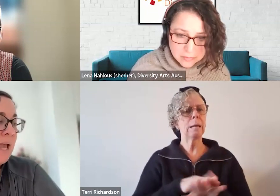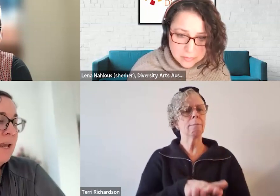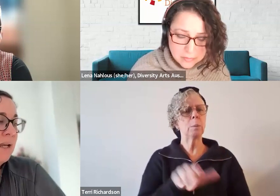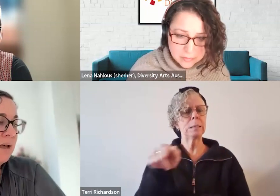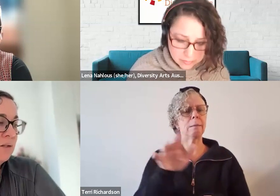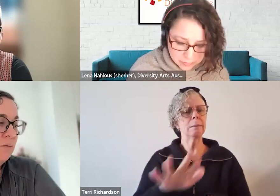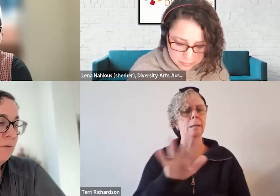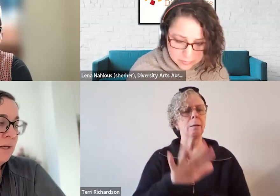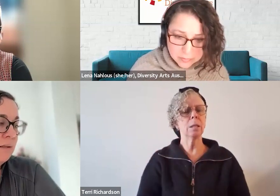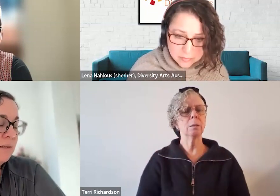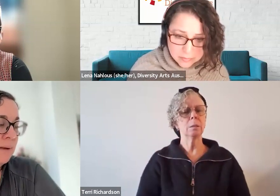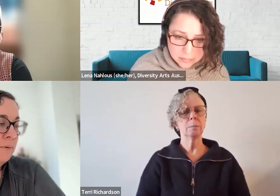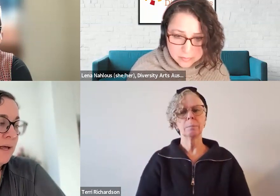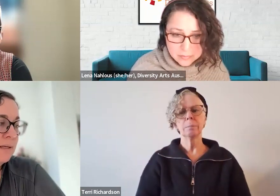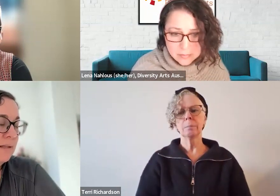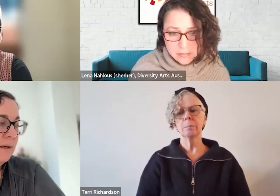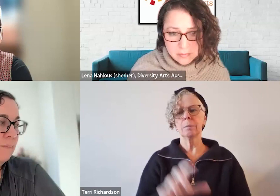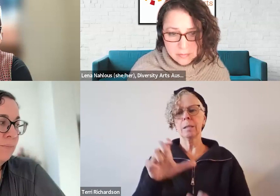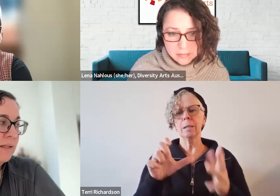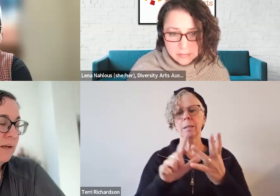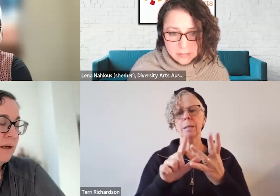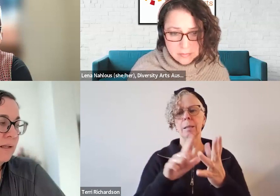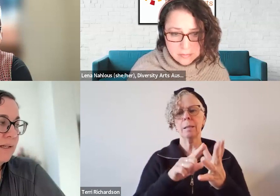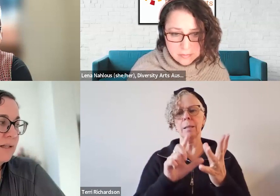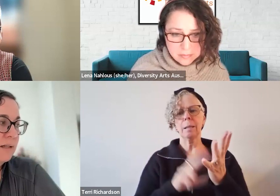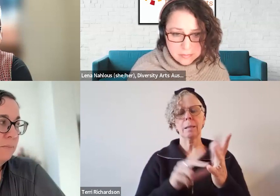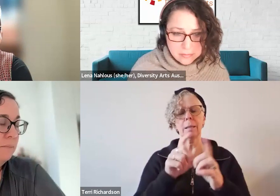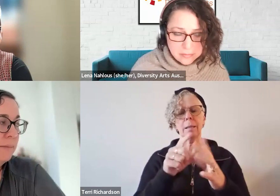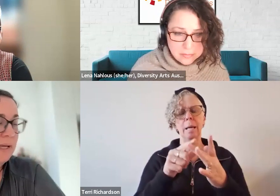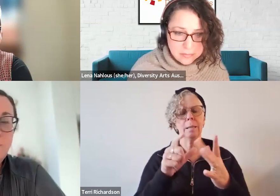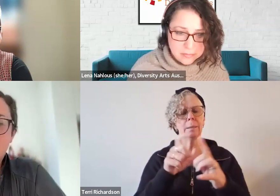And the Canada Council, for example, has started making it possible